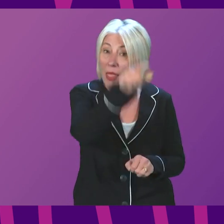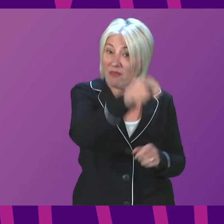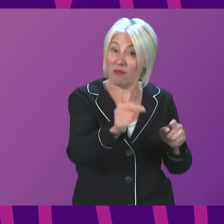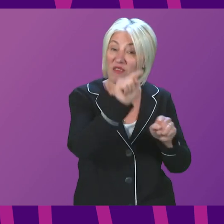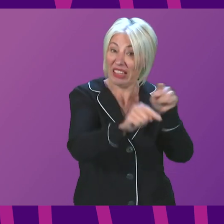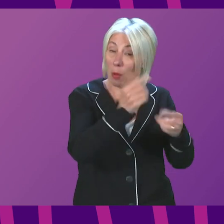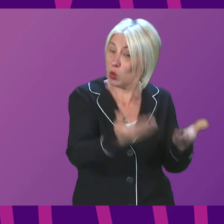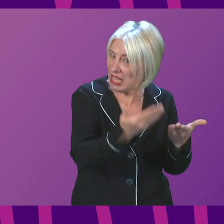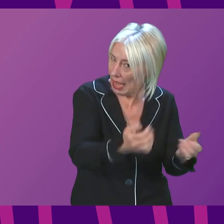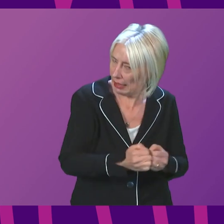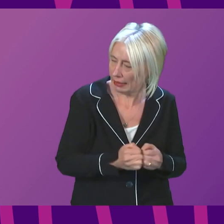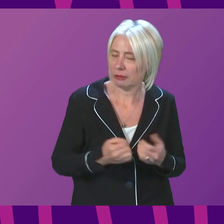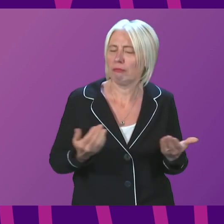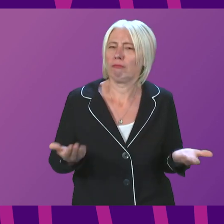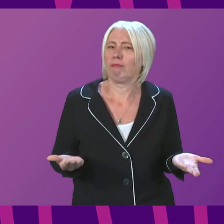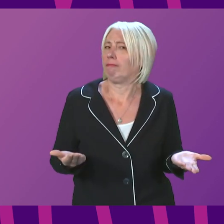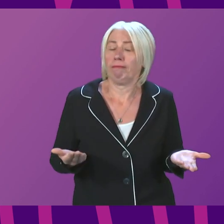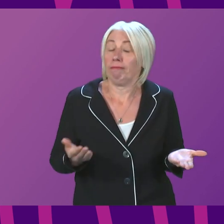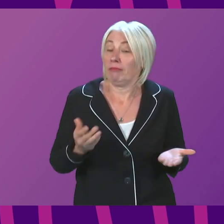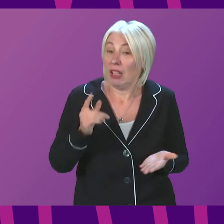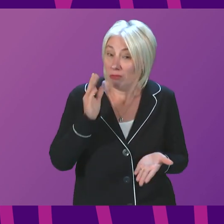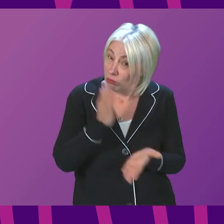words today, is it not the case that no lessons have been learned?